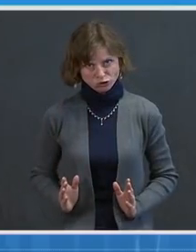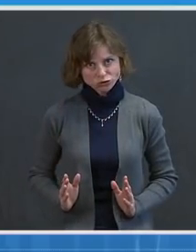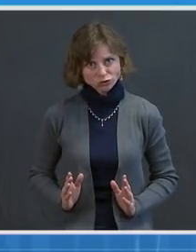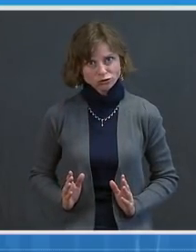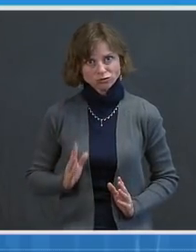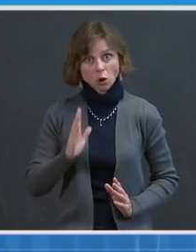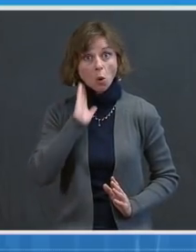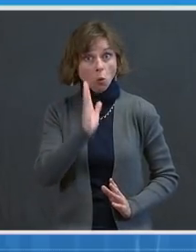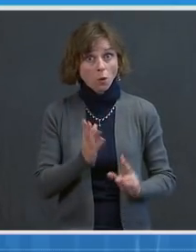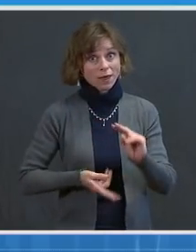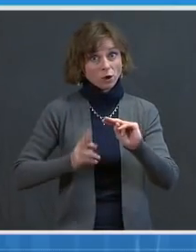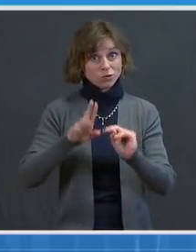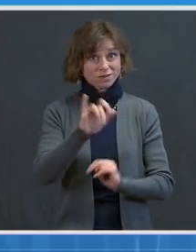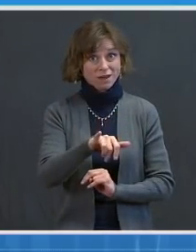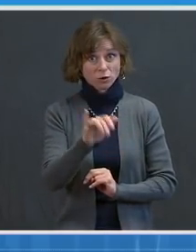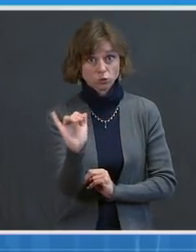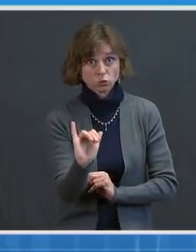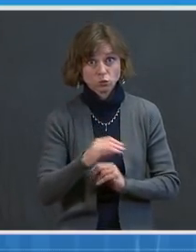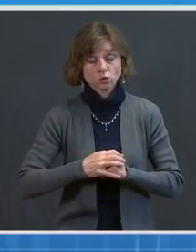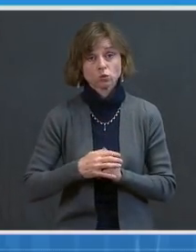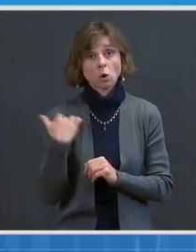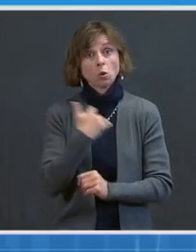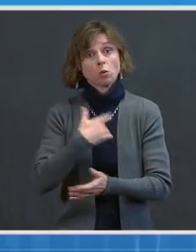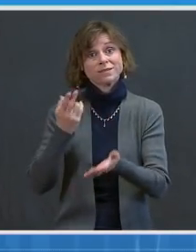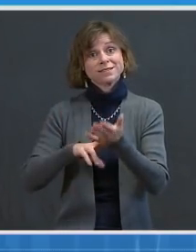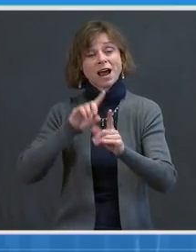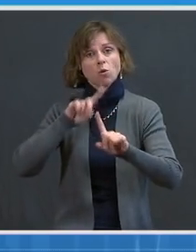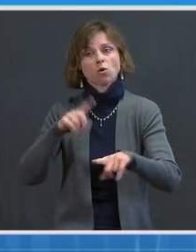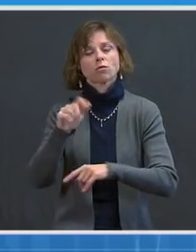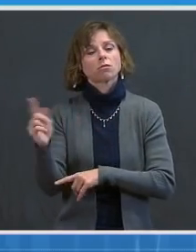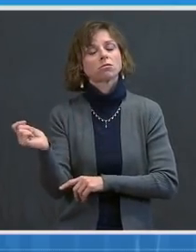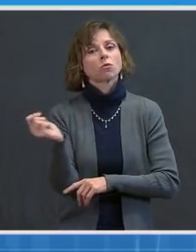We've signed an order to allow our nation's doctors and nurses to give shots.